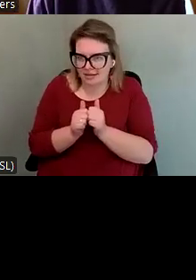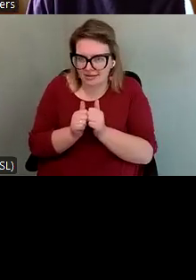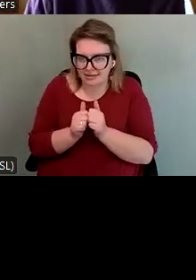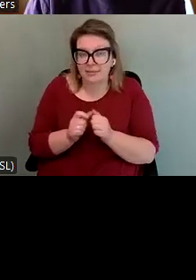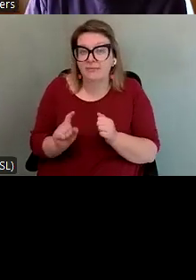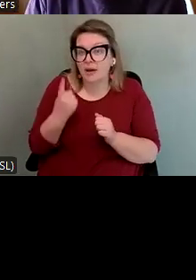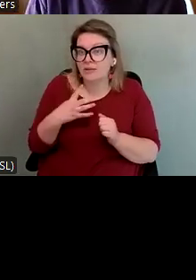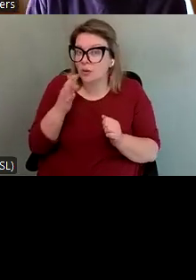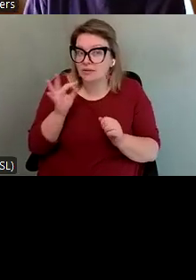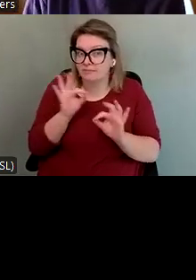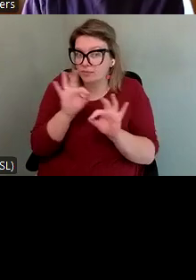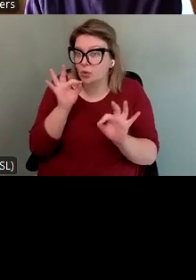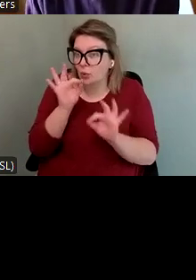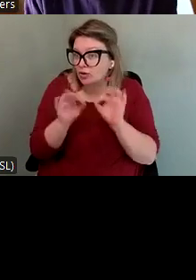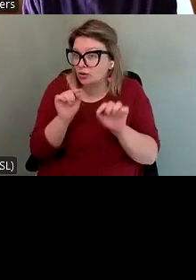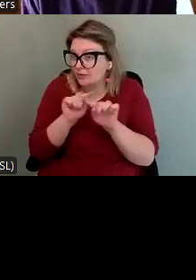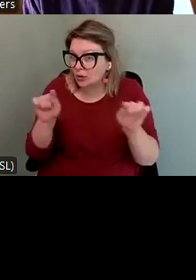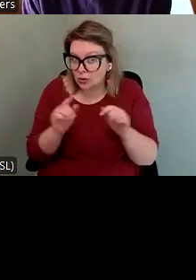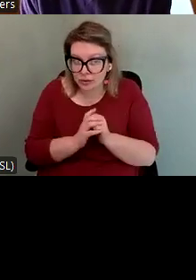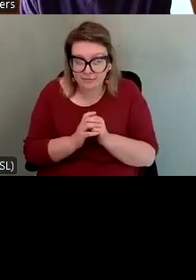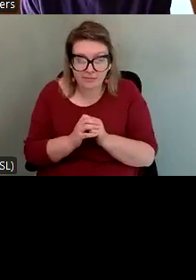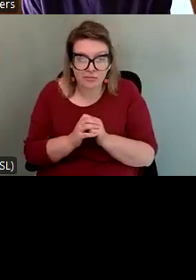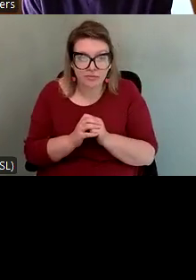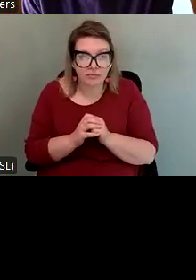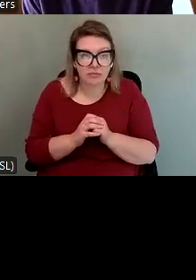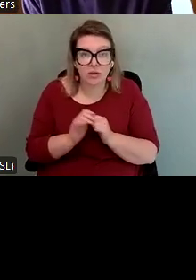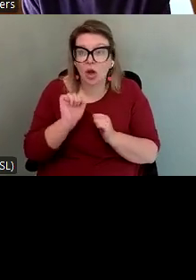It's about what platform is your website built on.